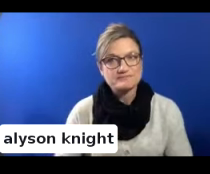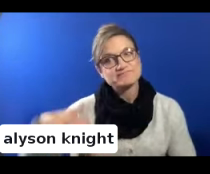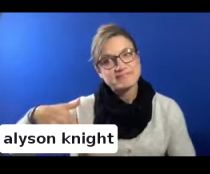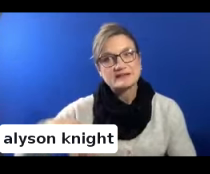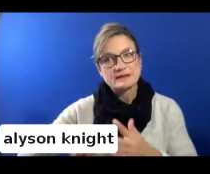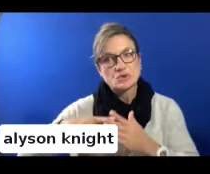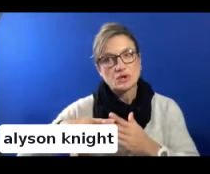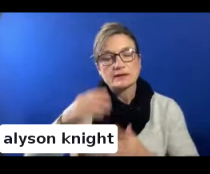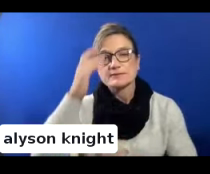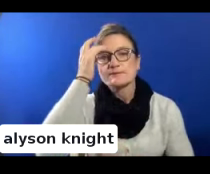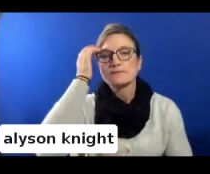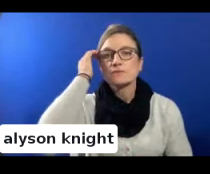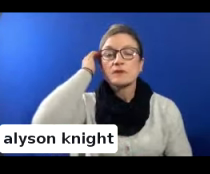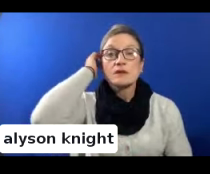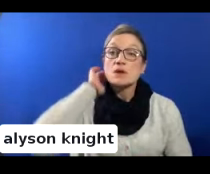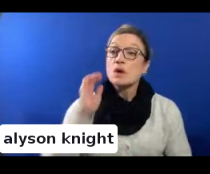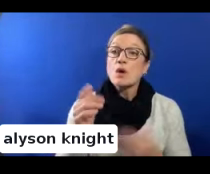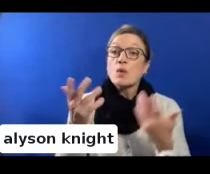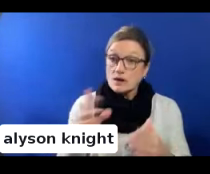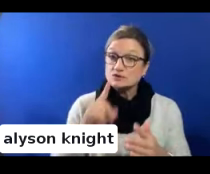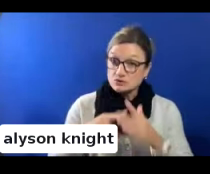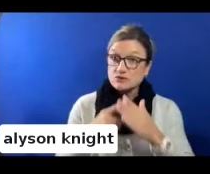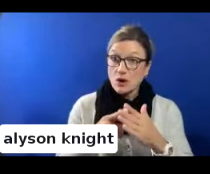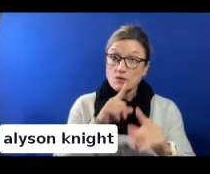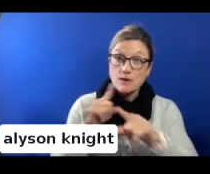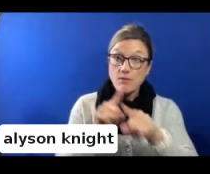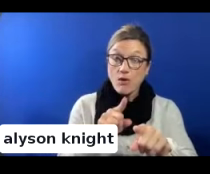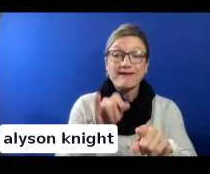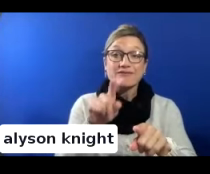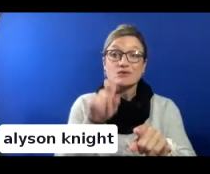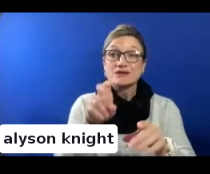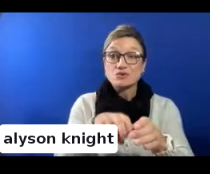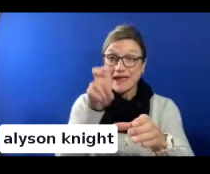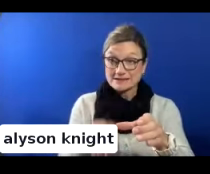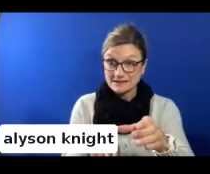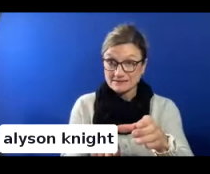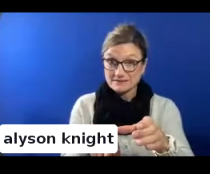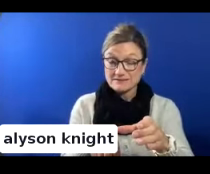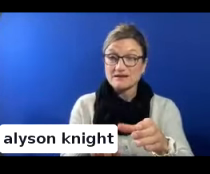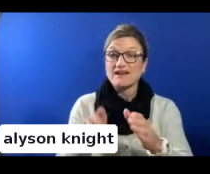Once you start the report, if you need to exit and finish up later, please